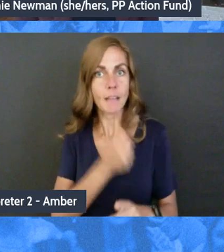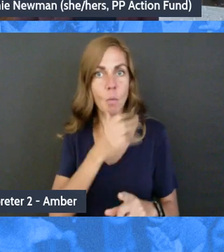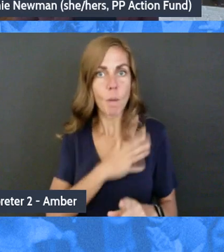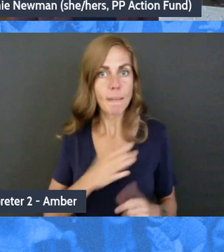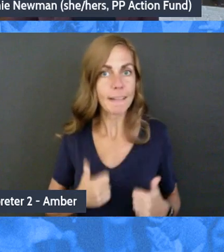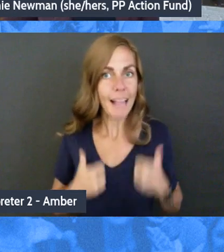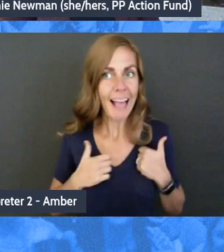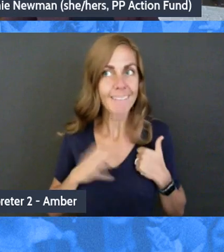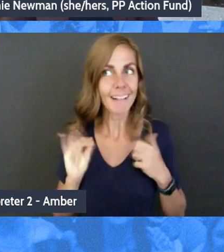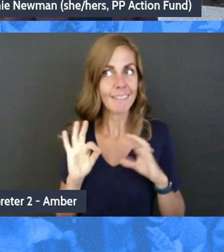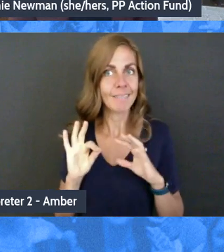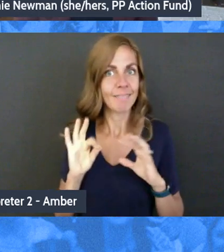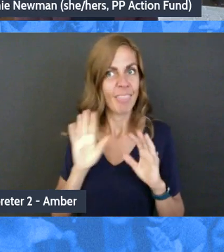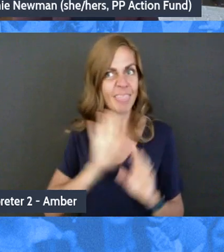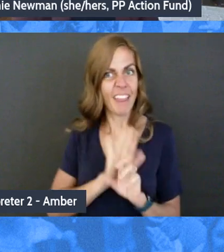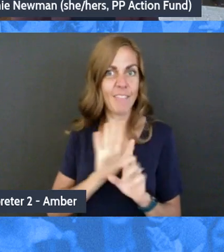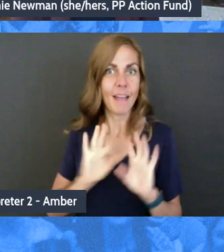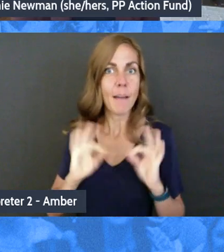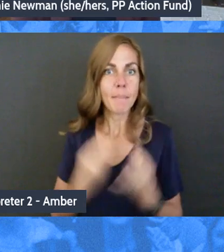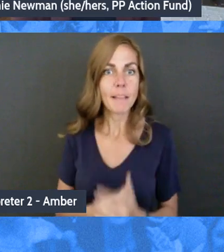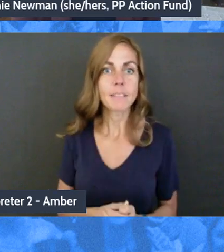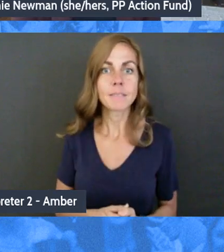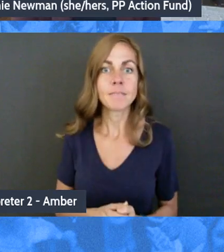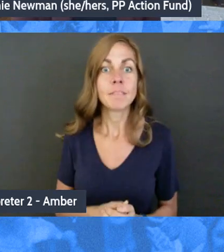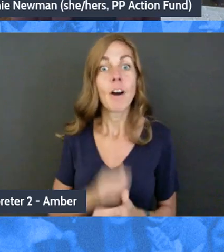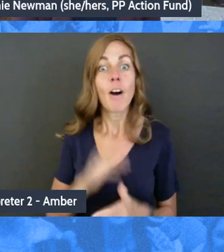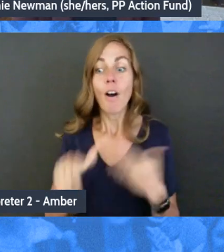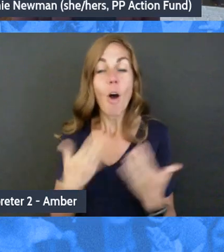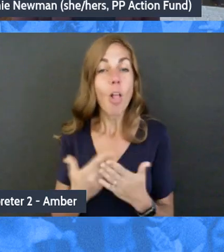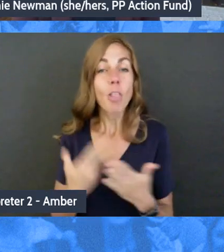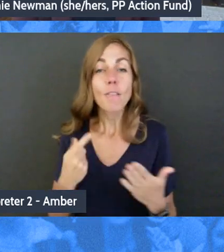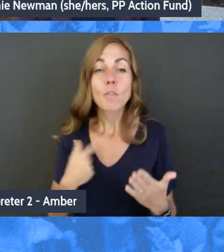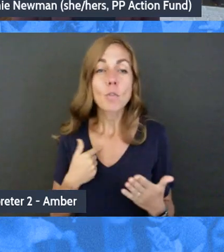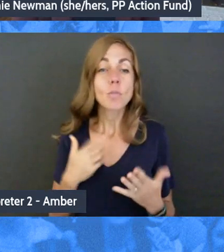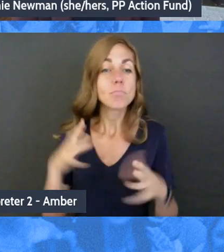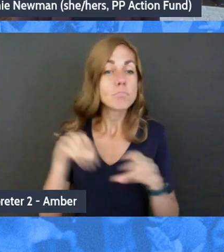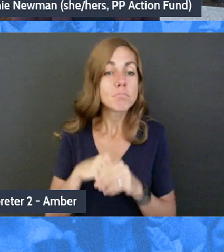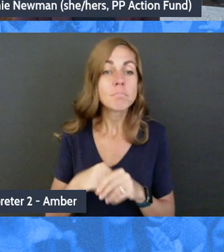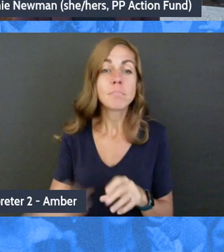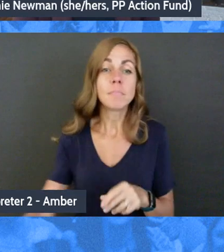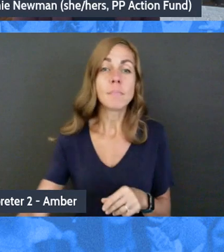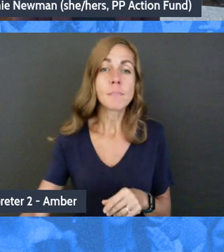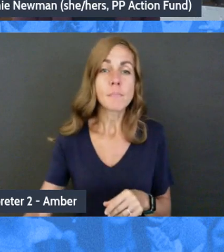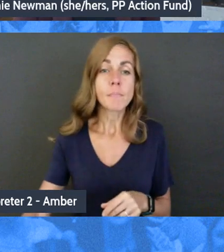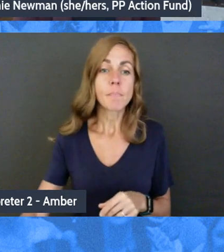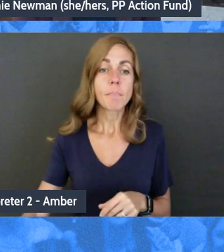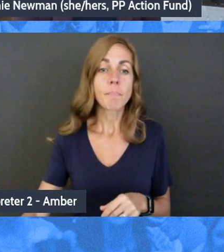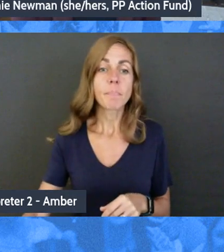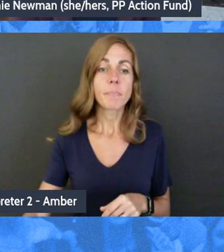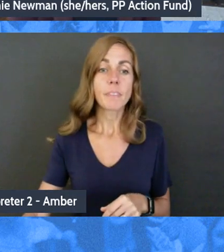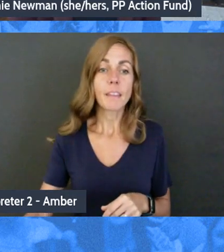All of you help to lead important national organizations that support women in a variety of ways.